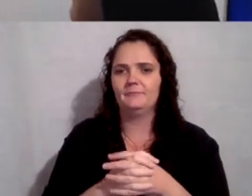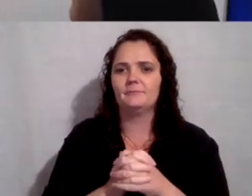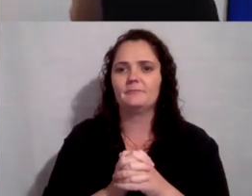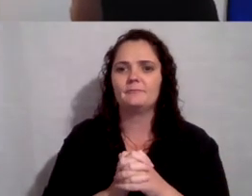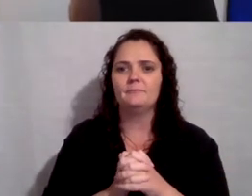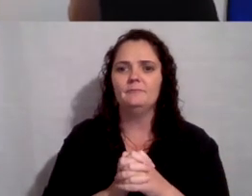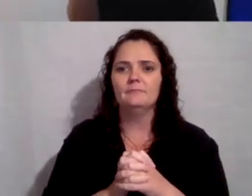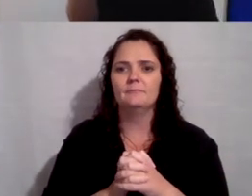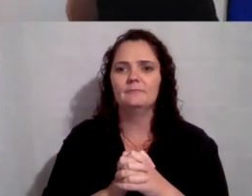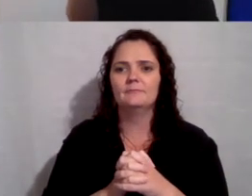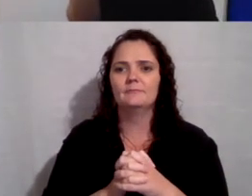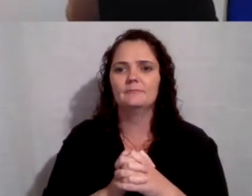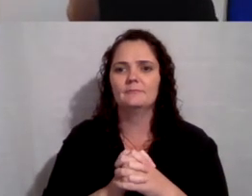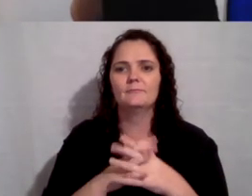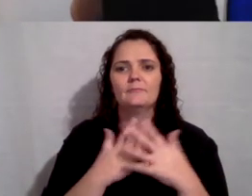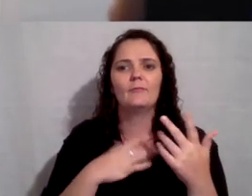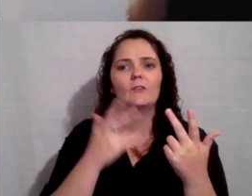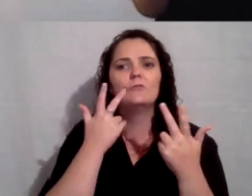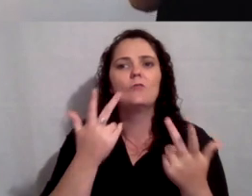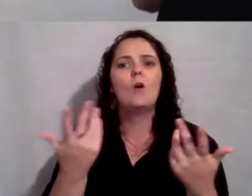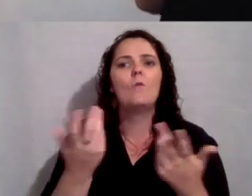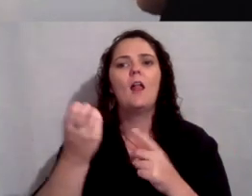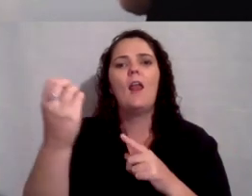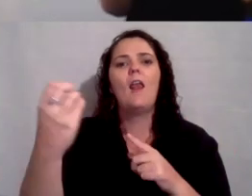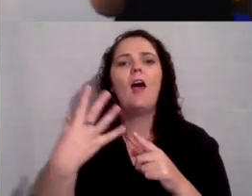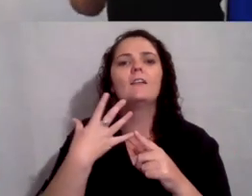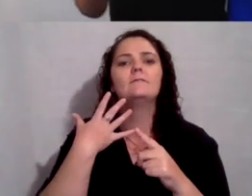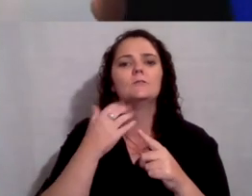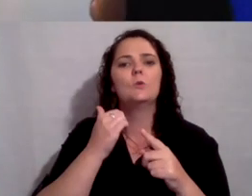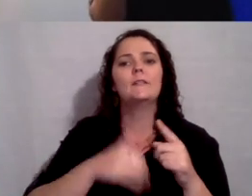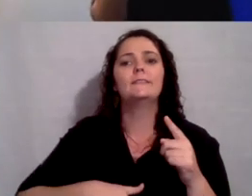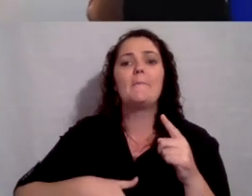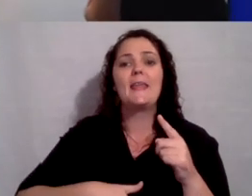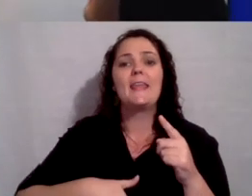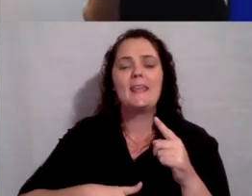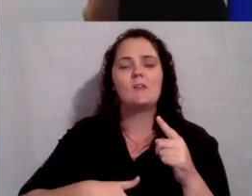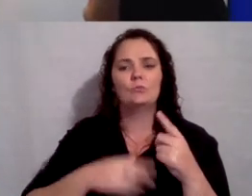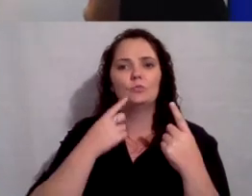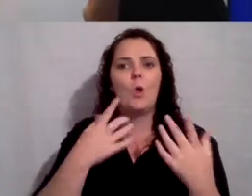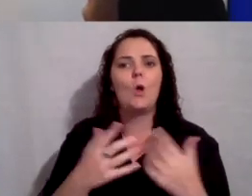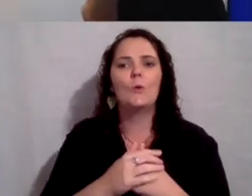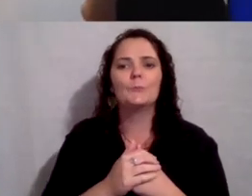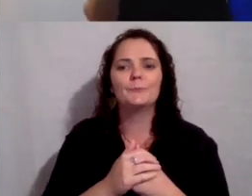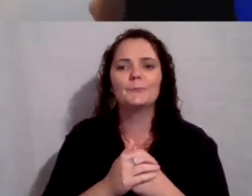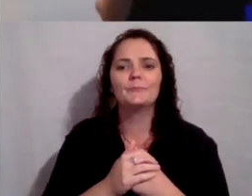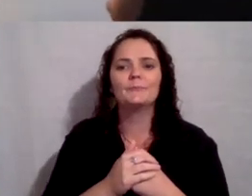that's coming right down on Rachel's abdomen there, around her navel, and then coming up there so I'm going to